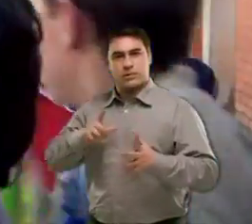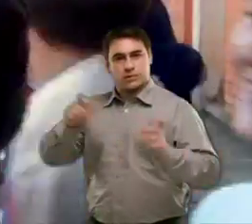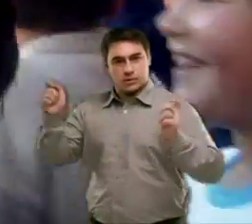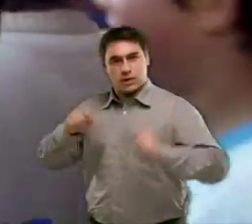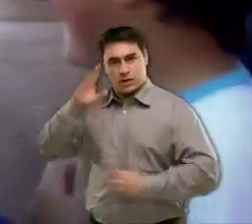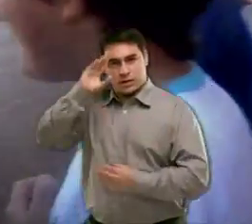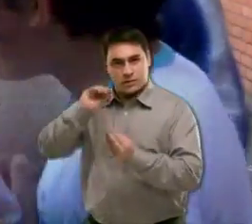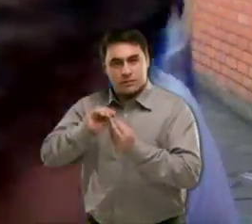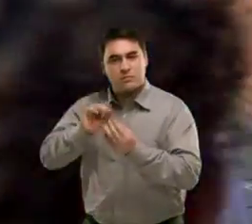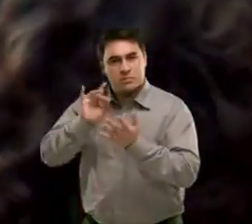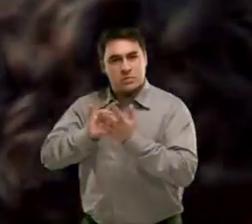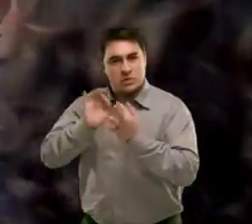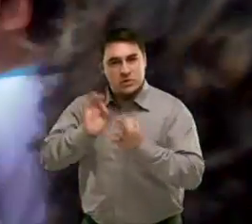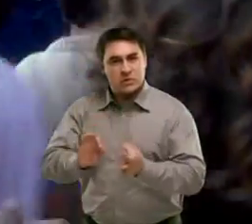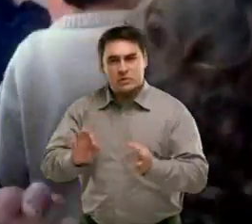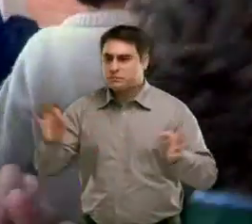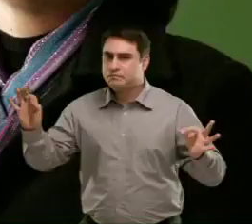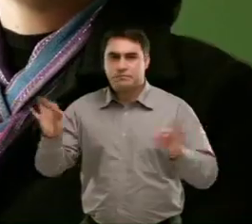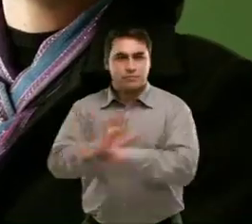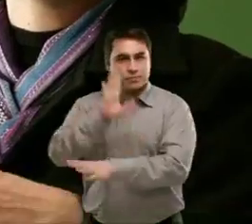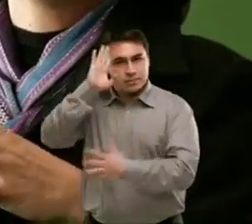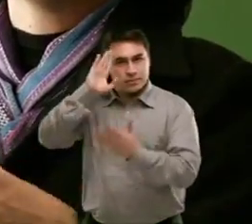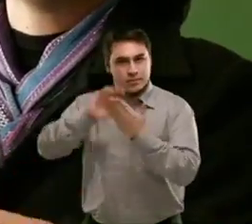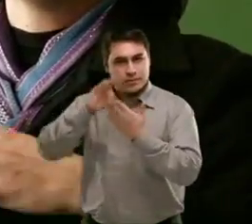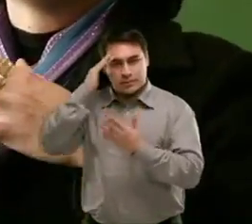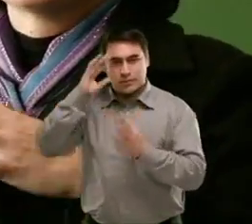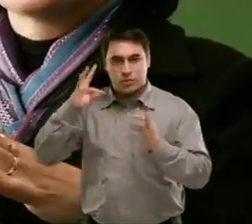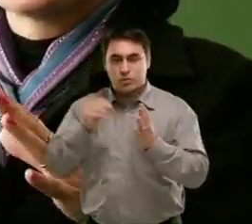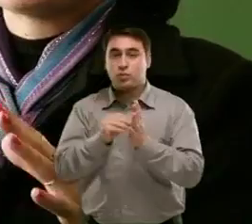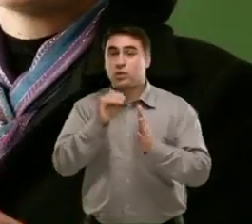A full understanding of the facts. At the end of the year, he was much more at ease.